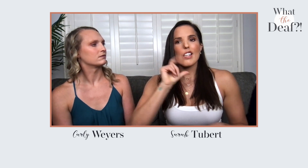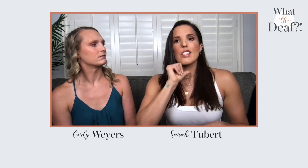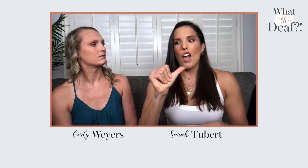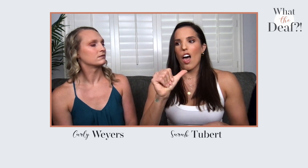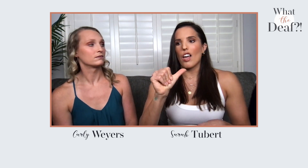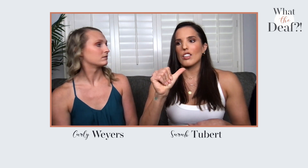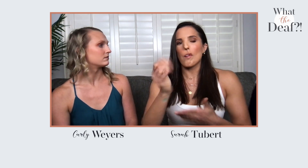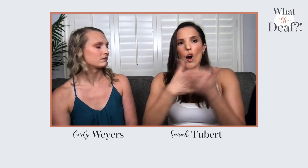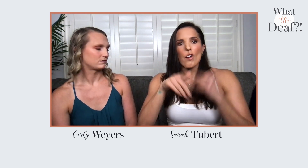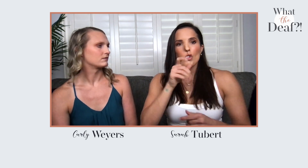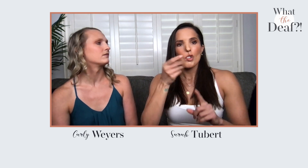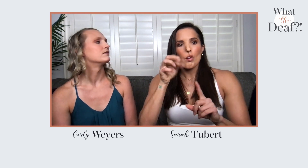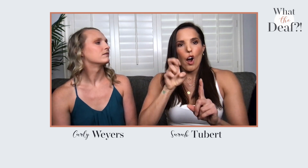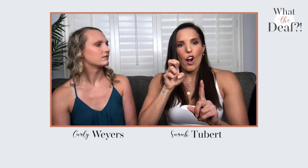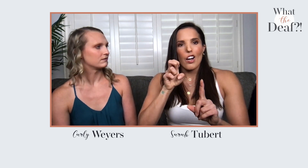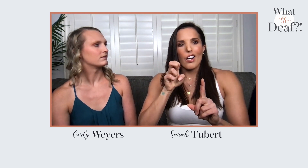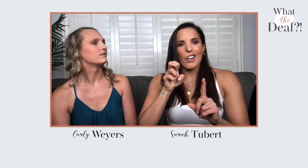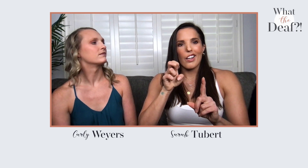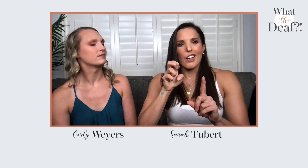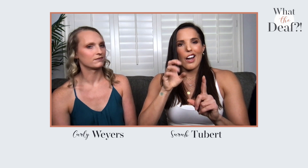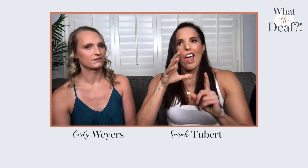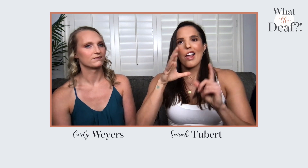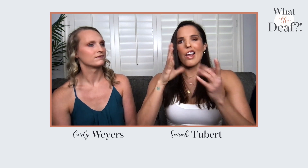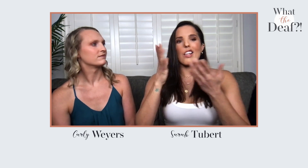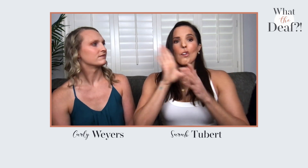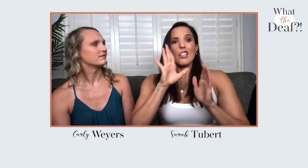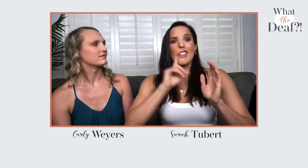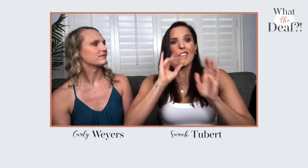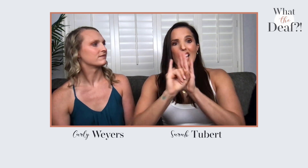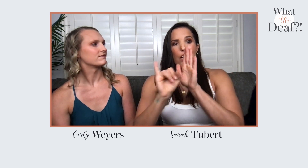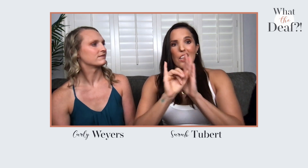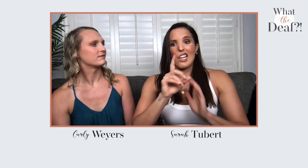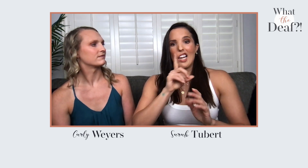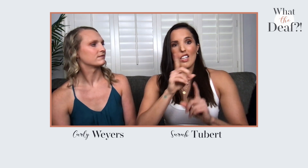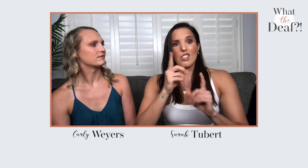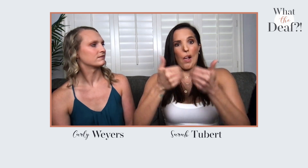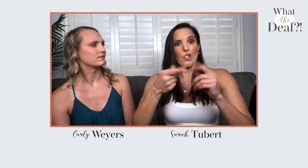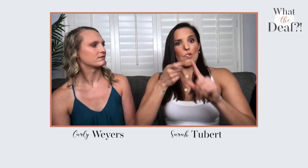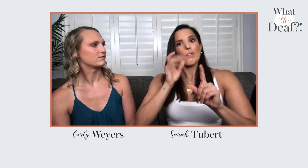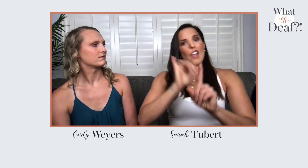It's not a part of who you are as a graphic designer. And your deaf identity is separate from that.